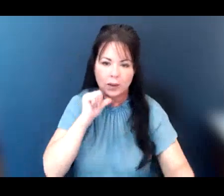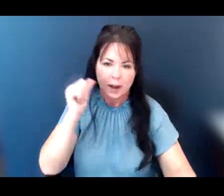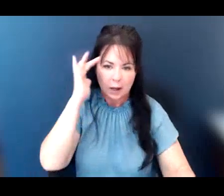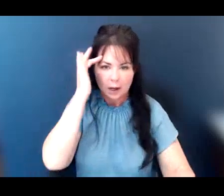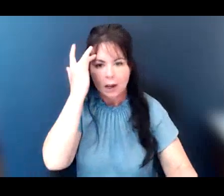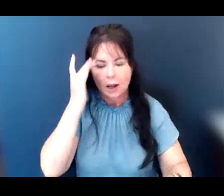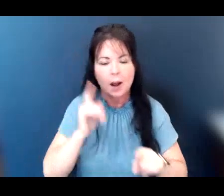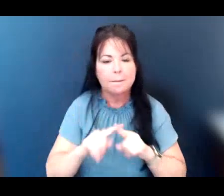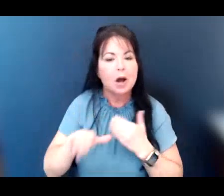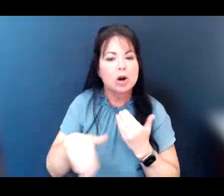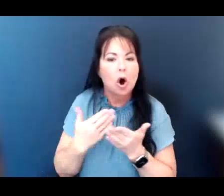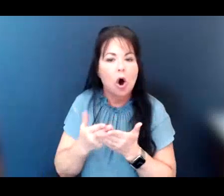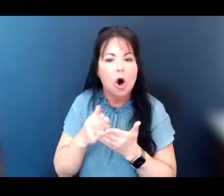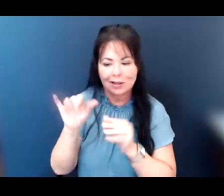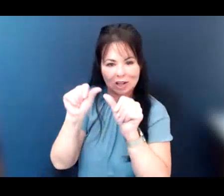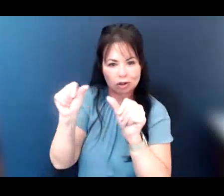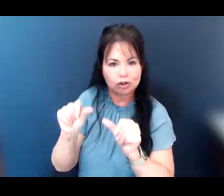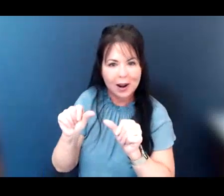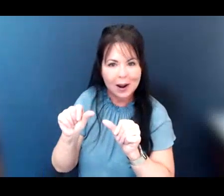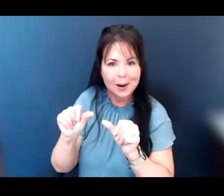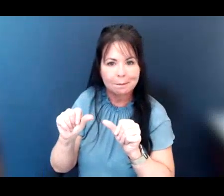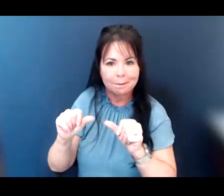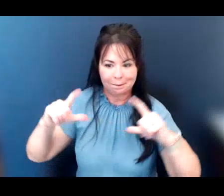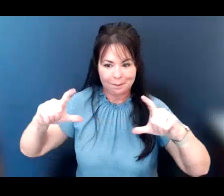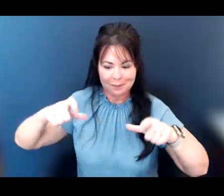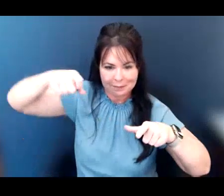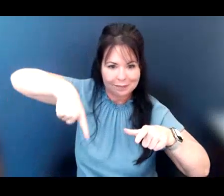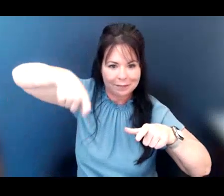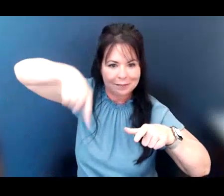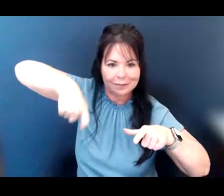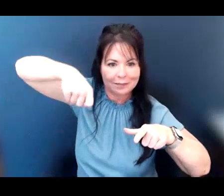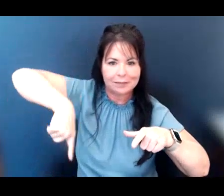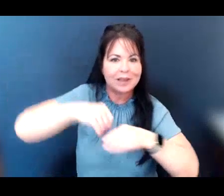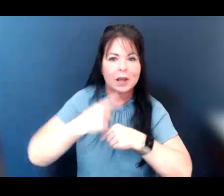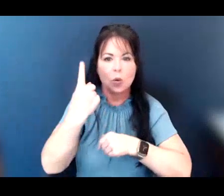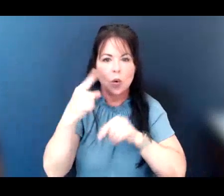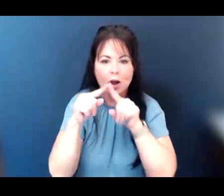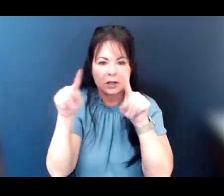square shape on the bucket lid versus their intended hole. There was a slot to match all of the different shapes.